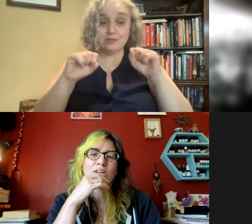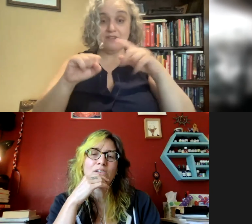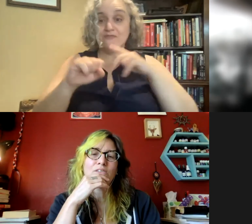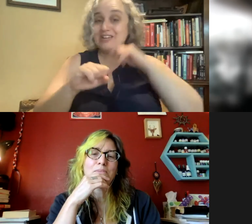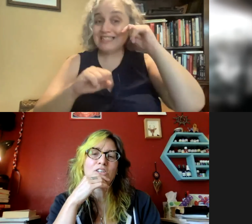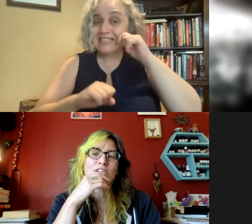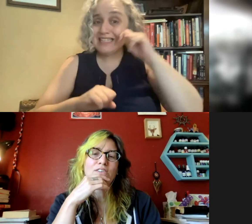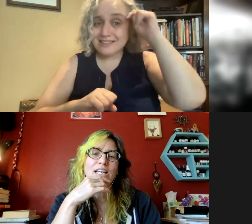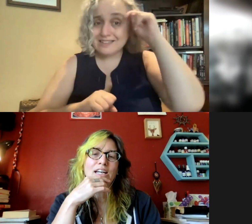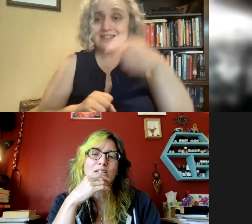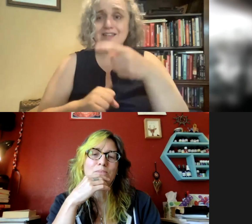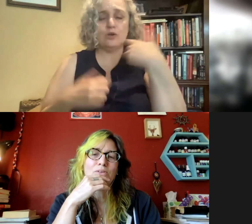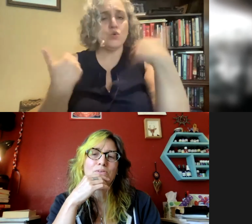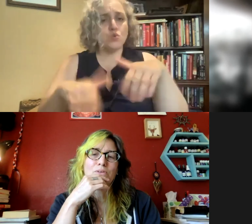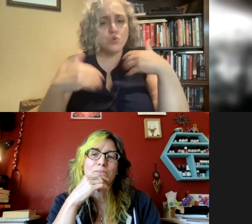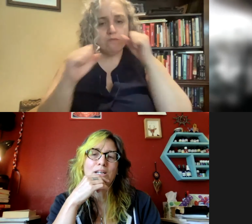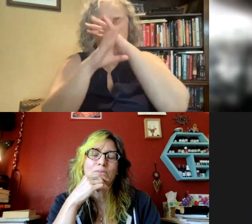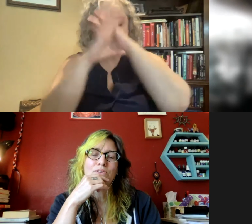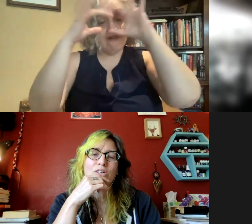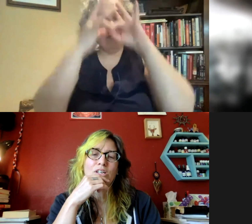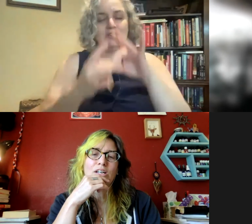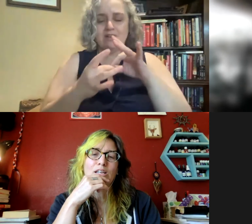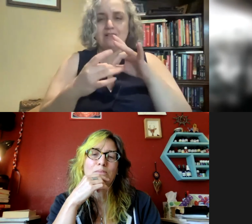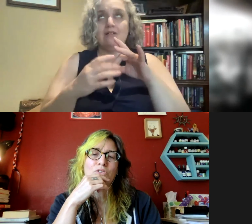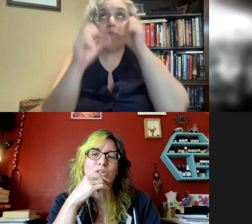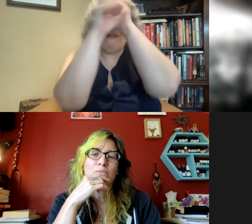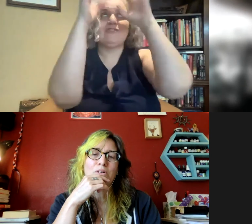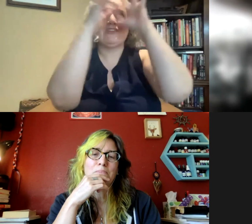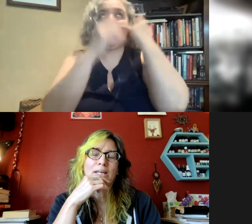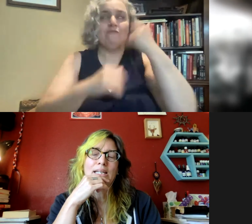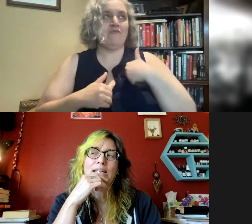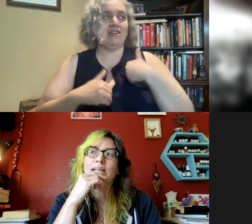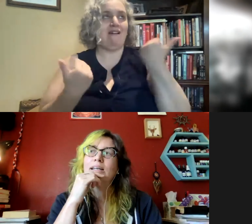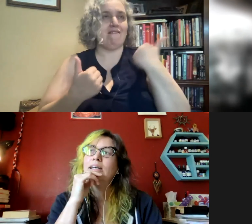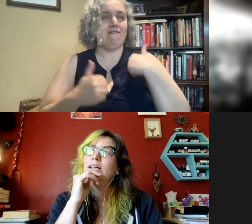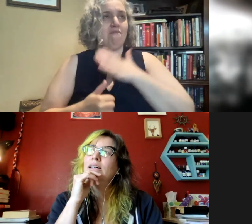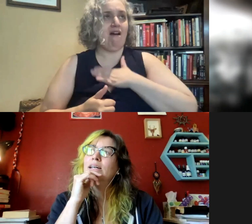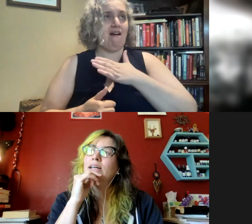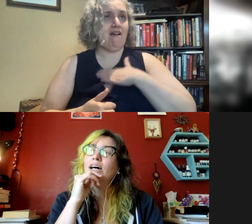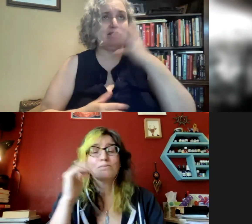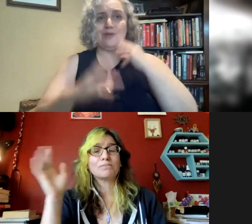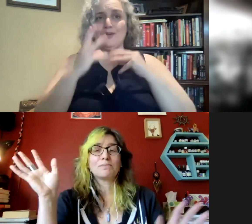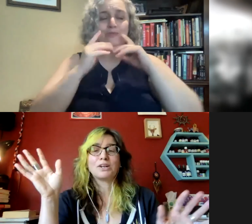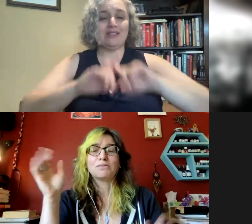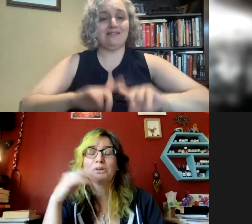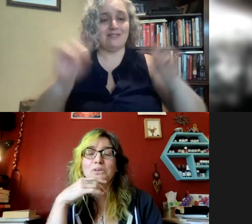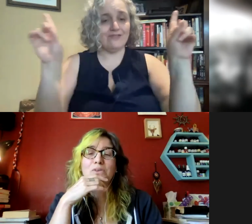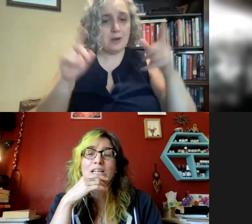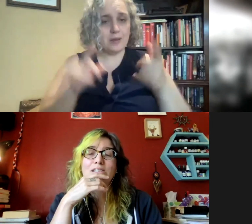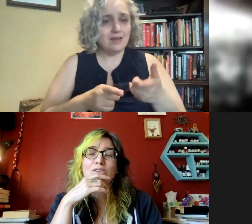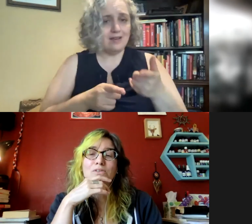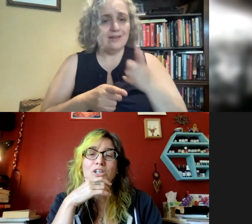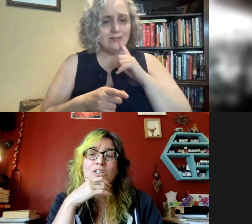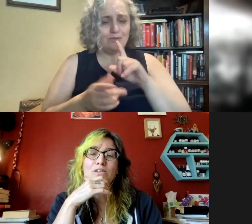Imagine if I'd had some of those tools when I was younger, I think my journey would have been no regrets, no regards.